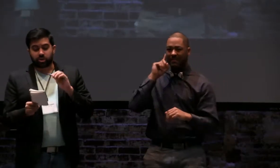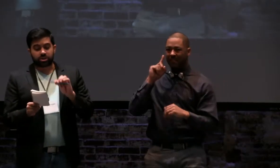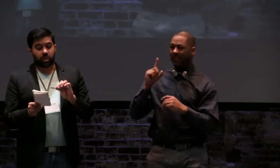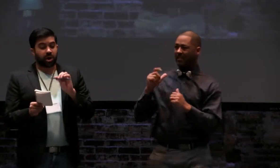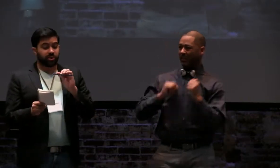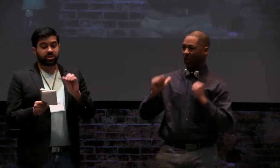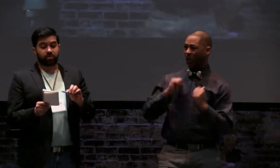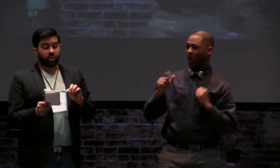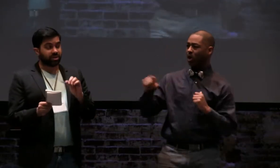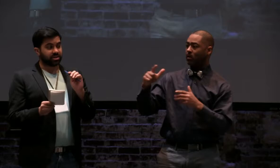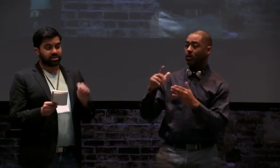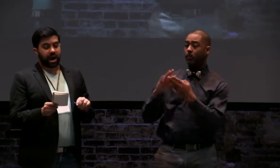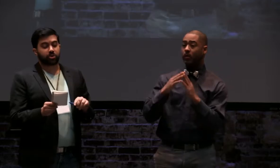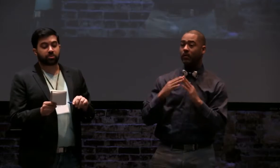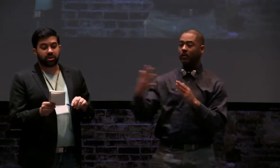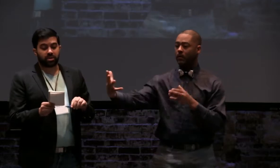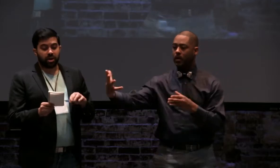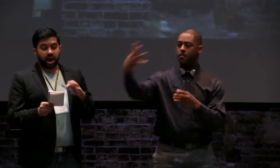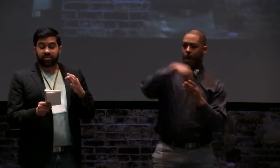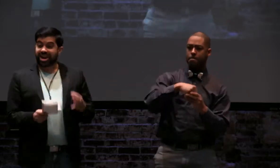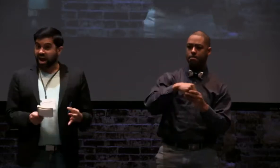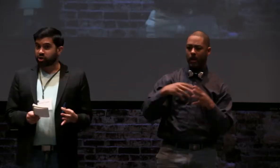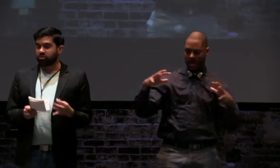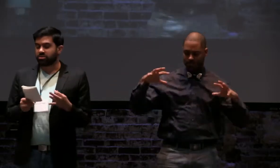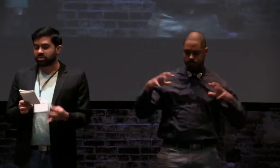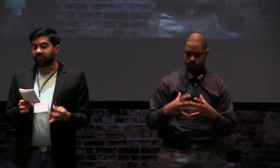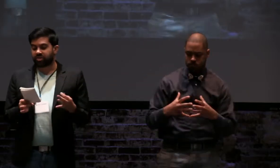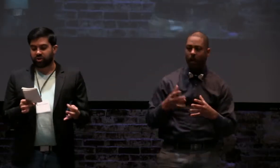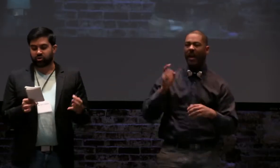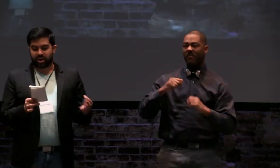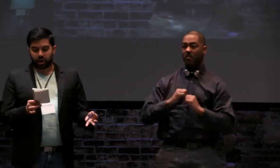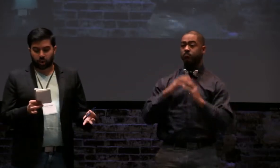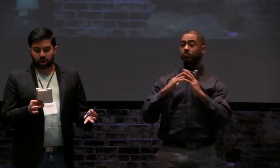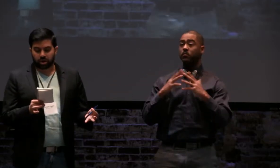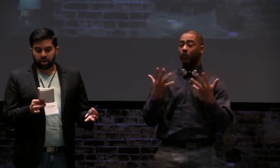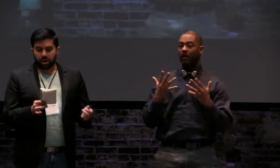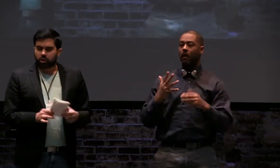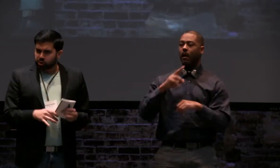to produce the kind of work we want to see.